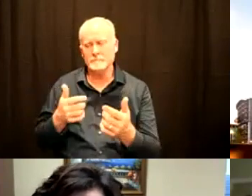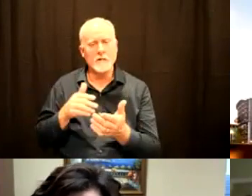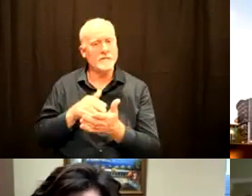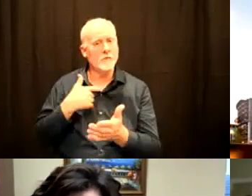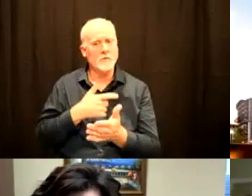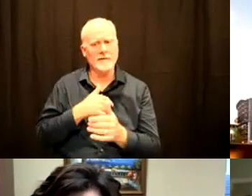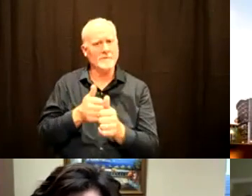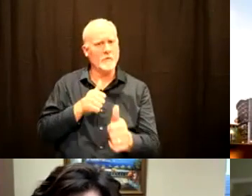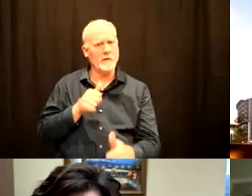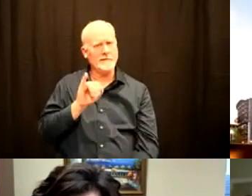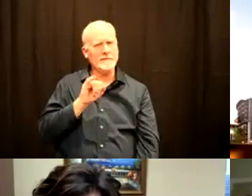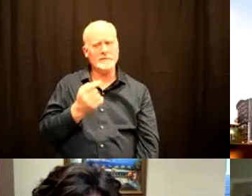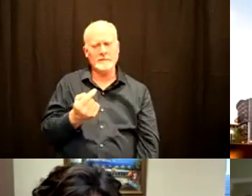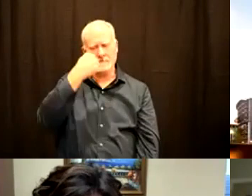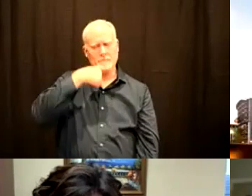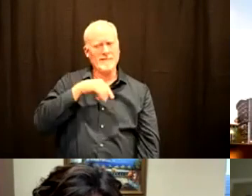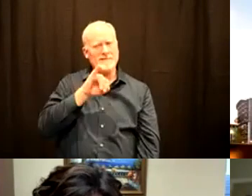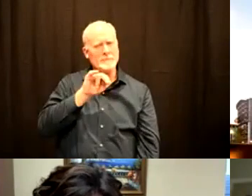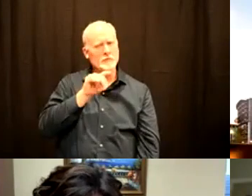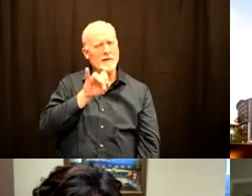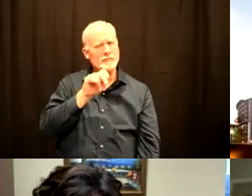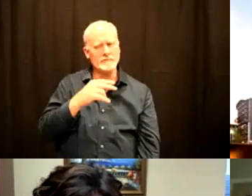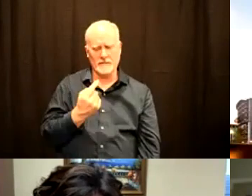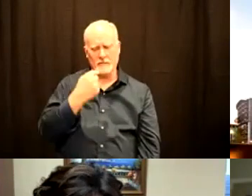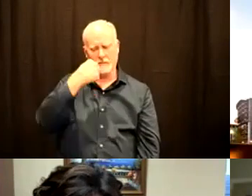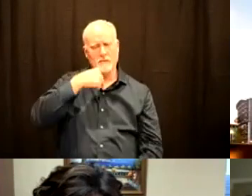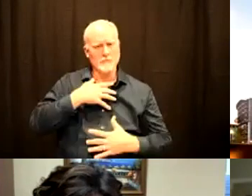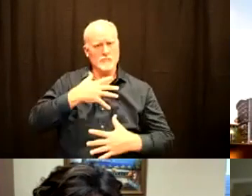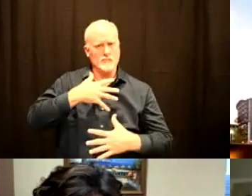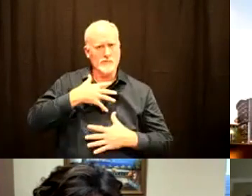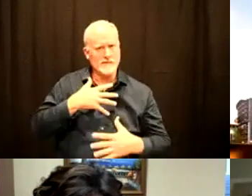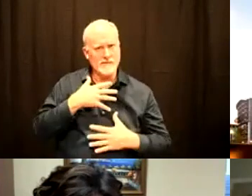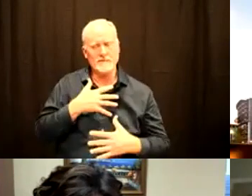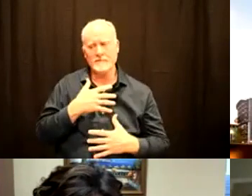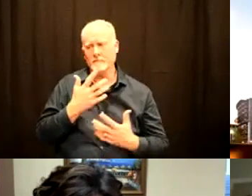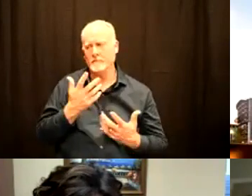we actually extensively care for people well to get them out and we've taken advantage of